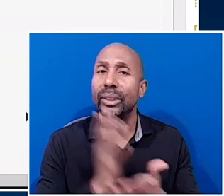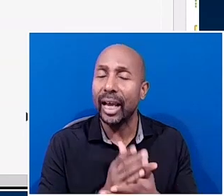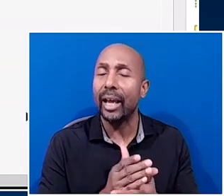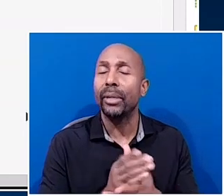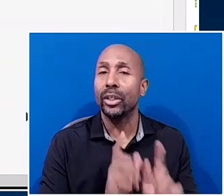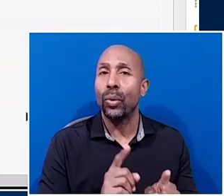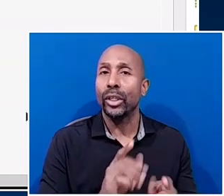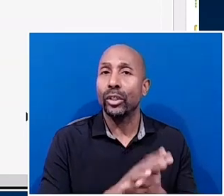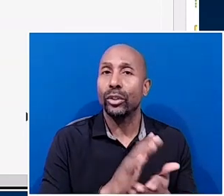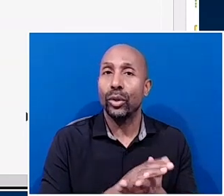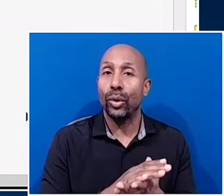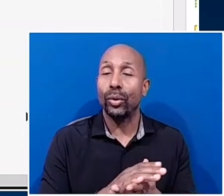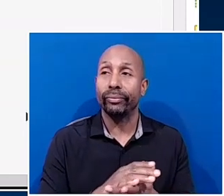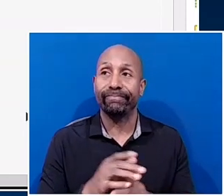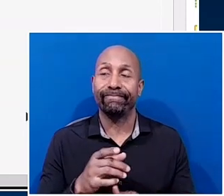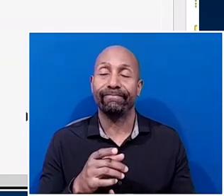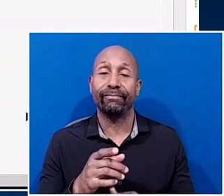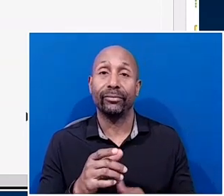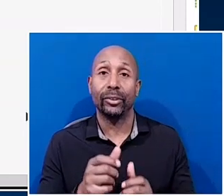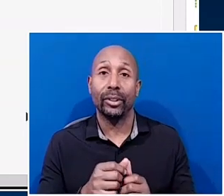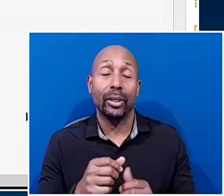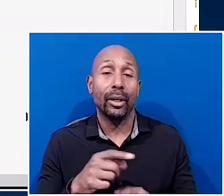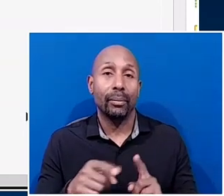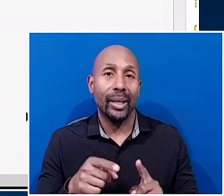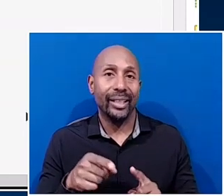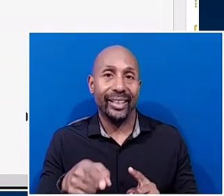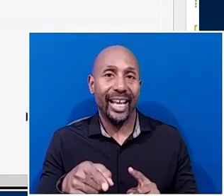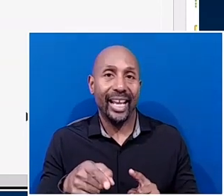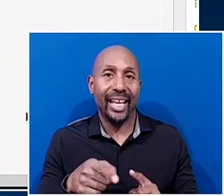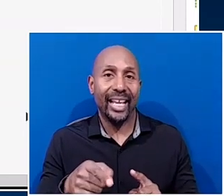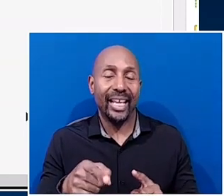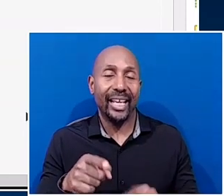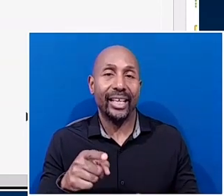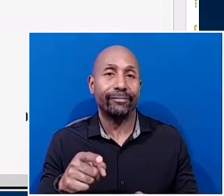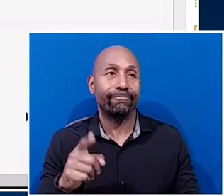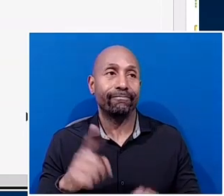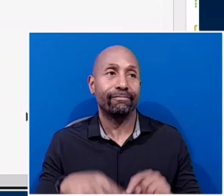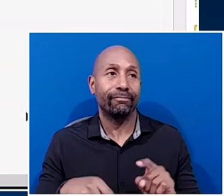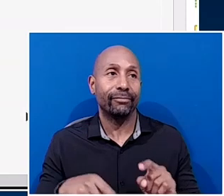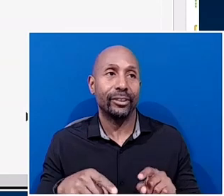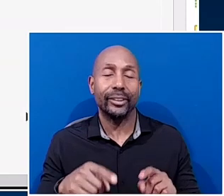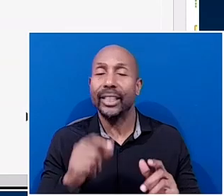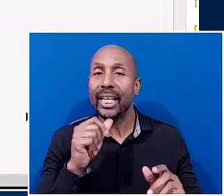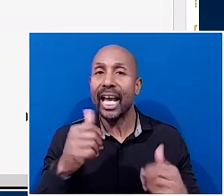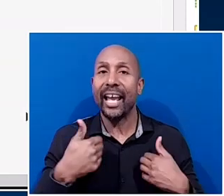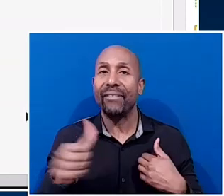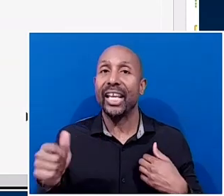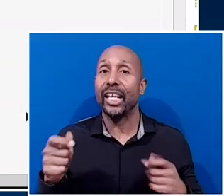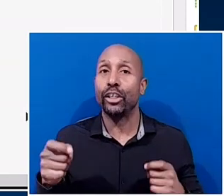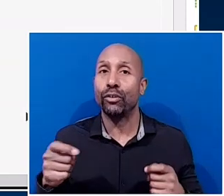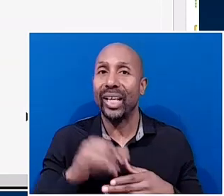What we heard from the committee was that there were some concerns with that